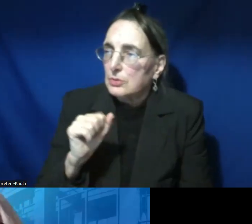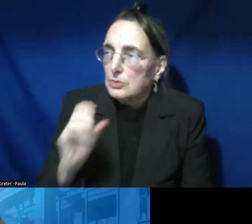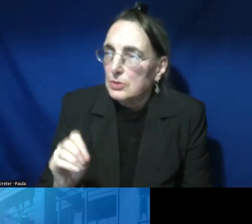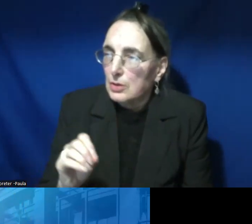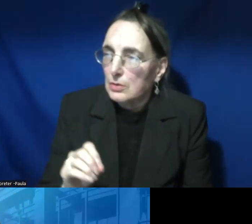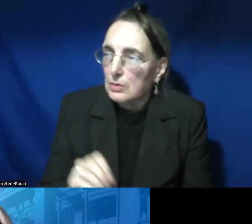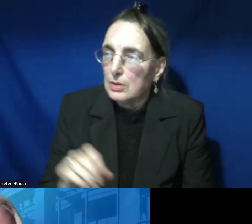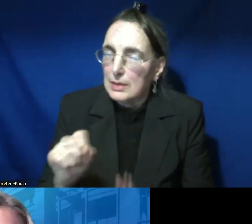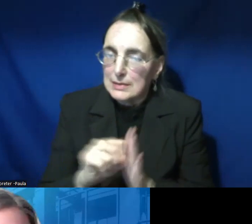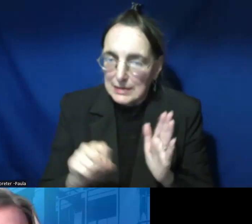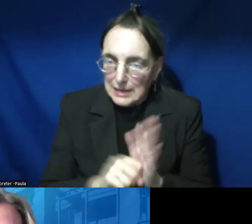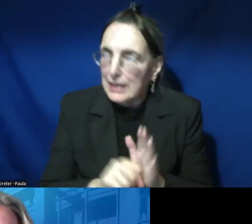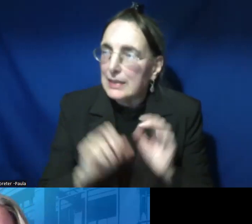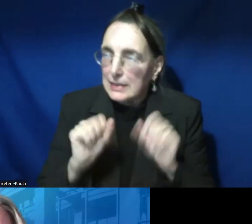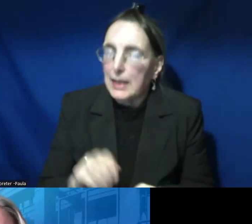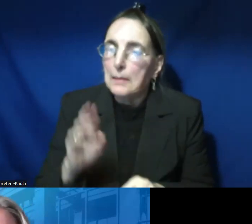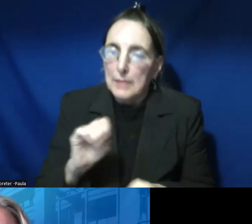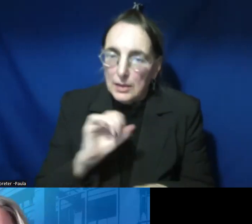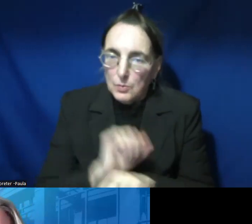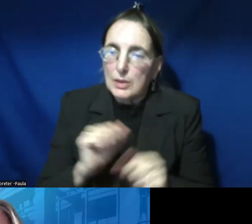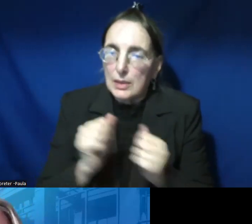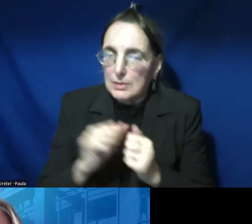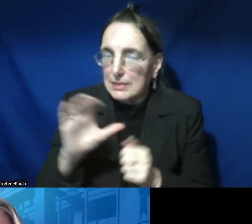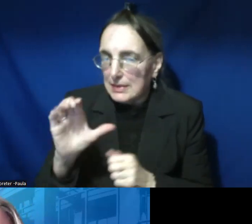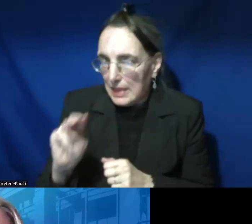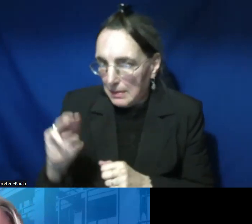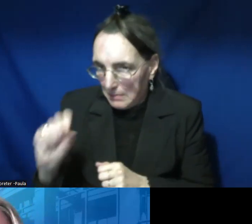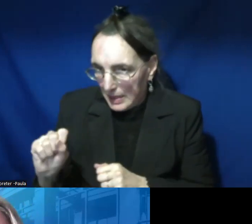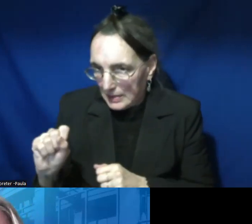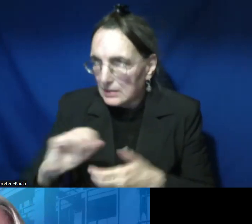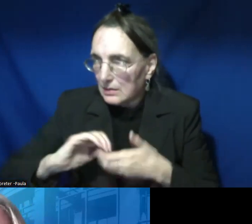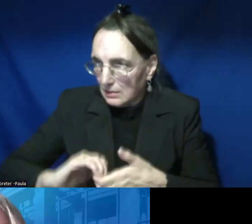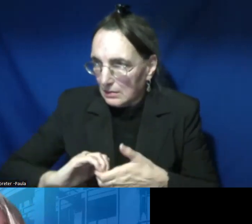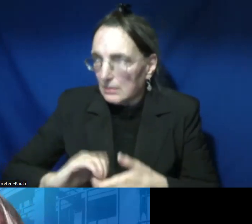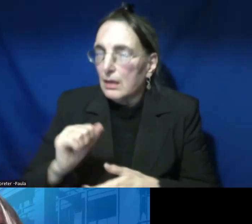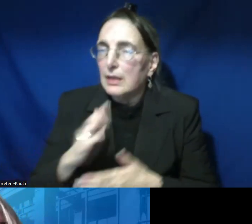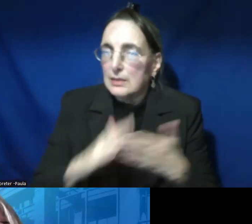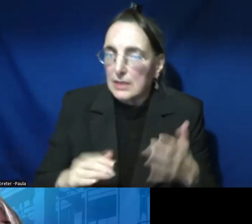A state certainly can be working with CMS on a section 1115 demonstration.